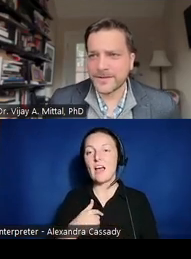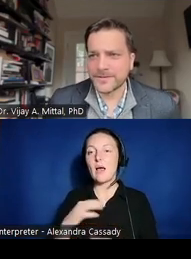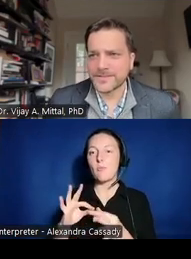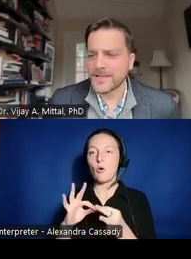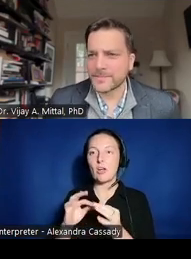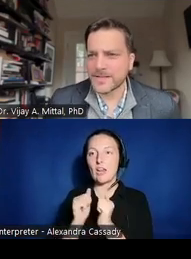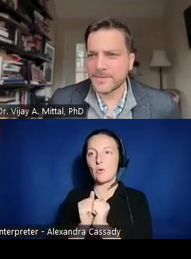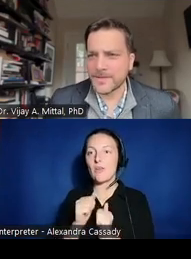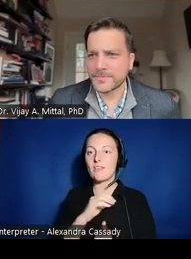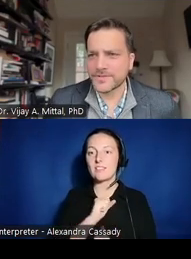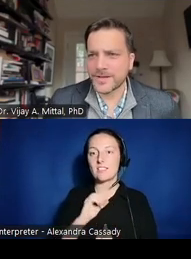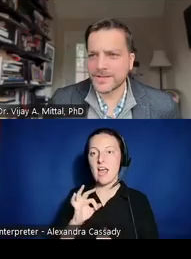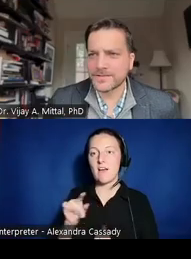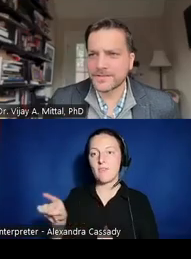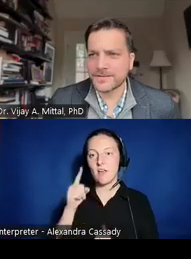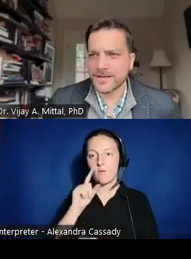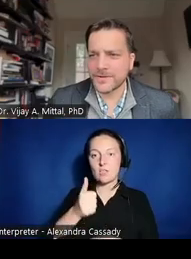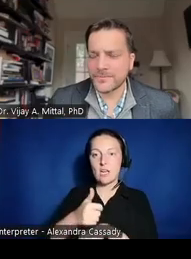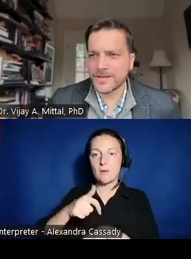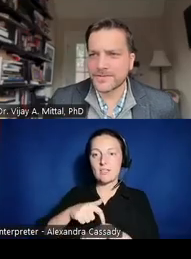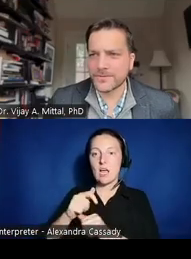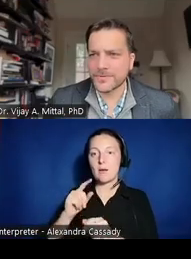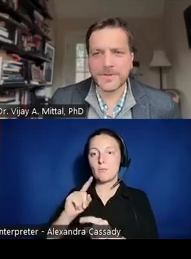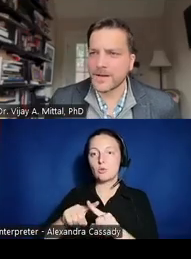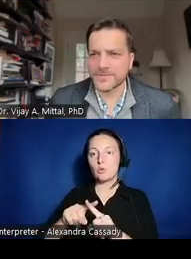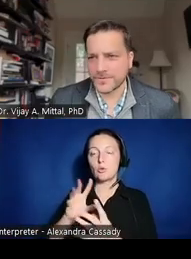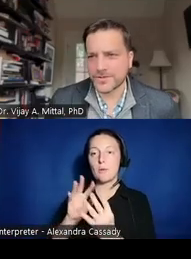there to set up a time to meet with trainees in the coming weeks. So there'll be an opportunity